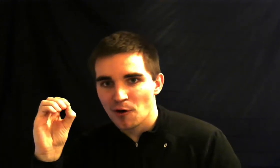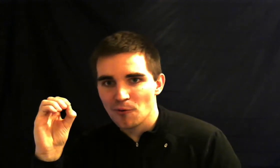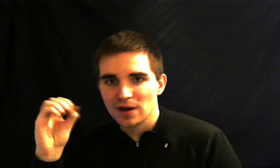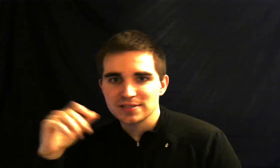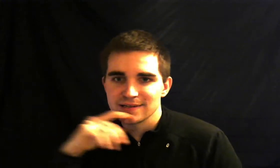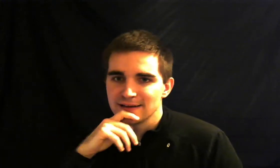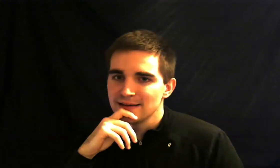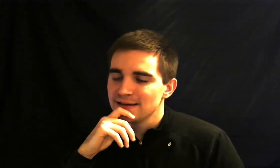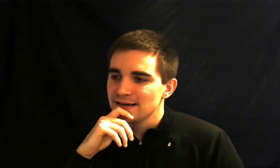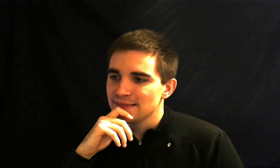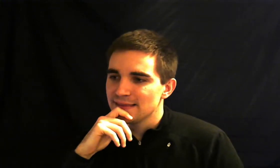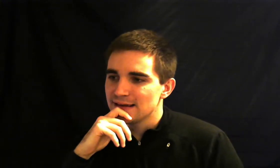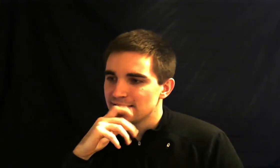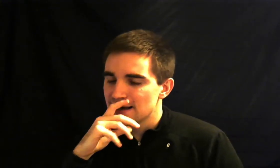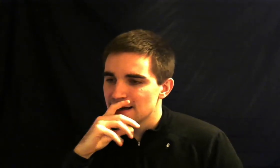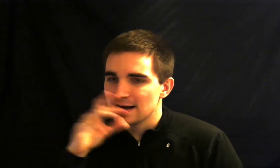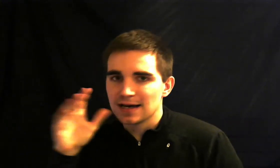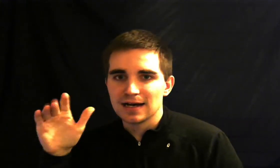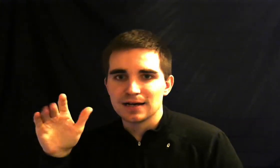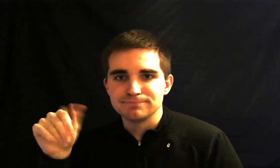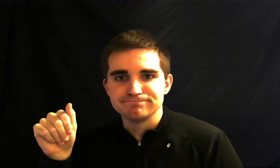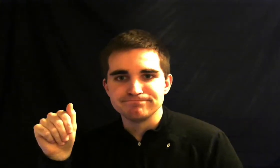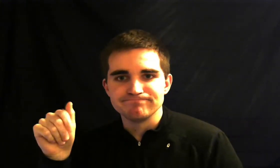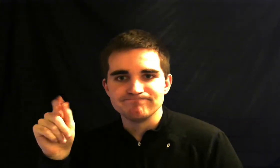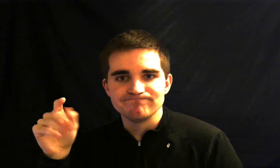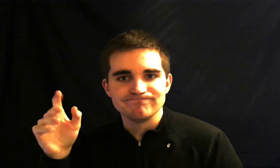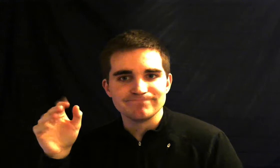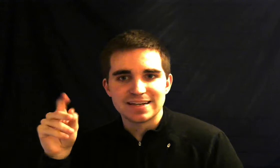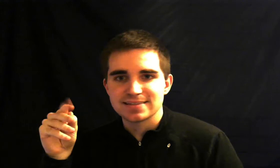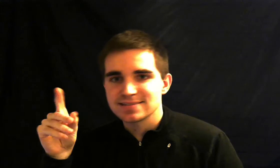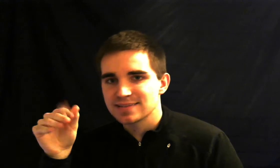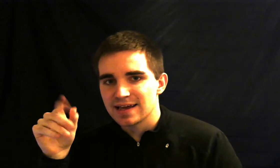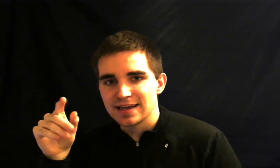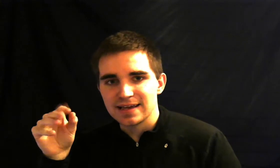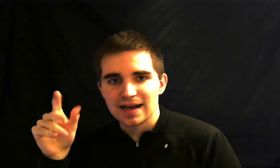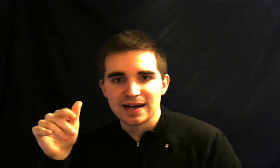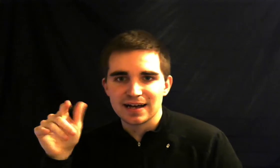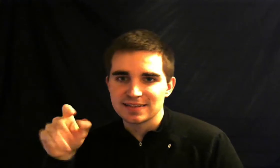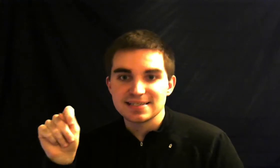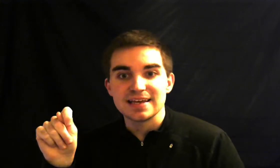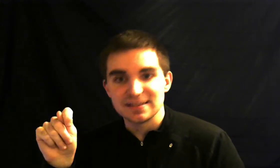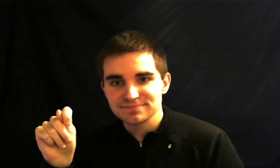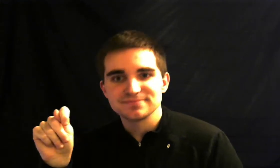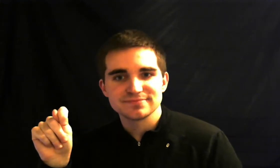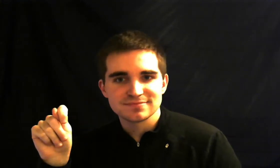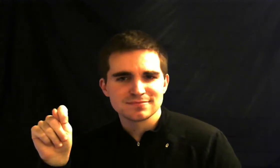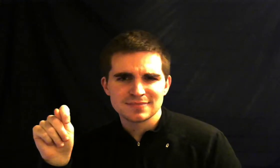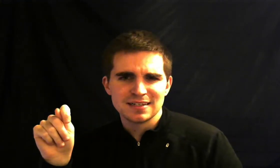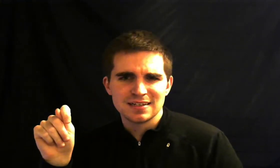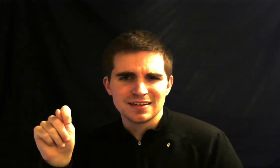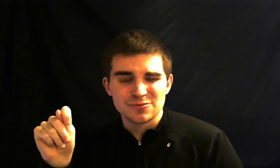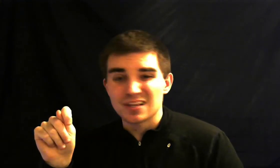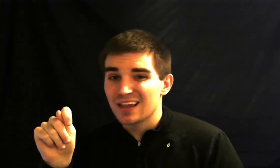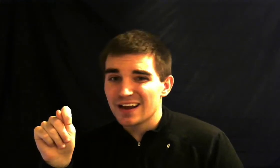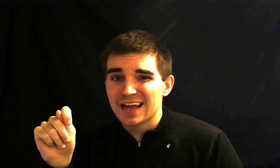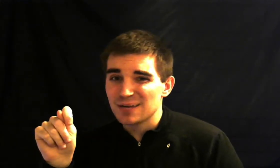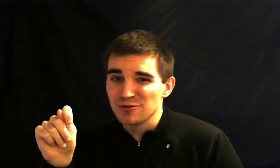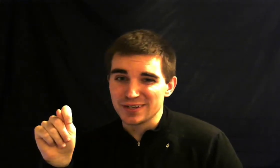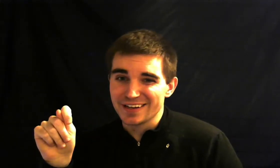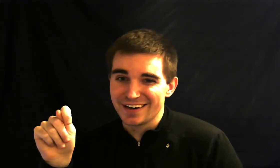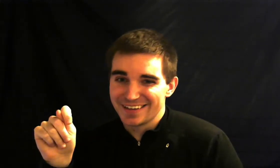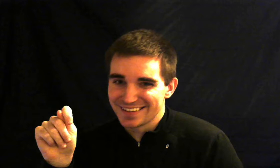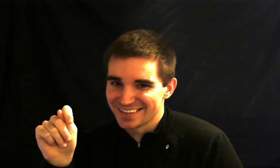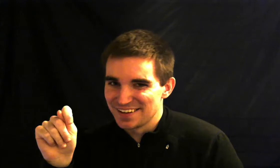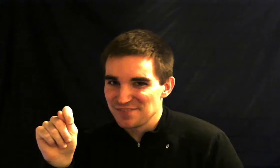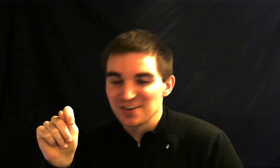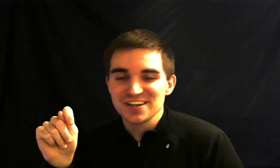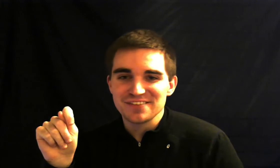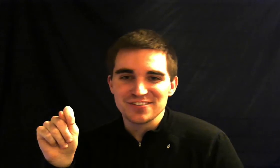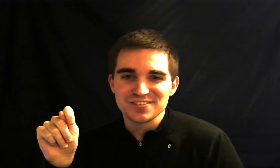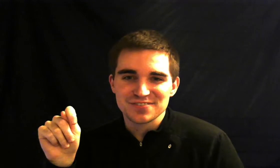was and then it's a t a lot of hand movement there very confusing for